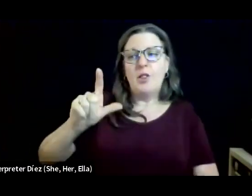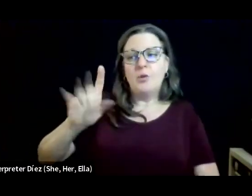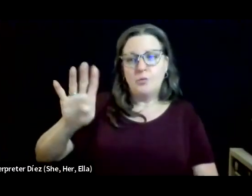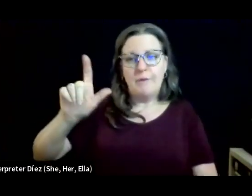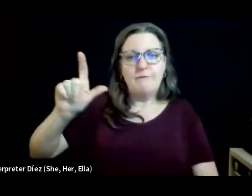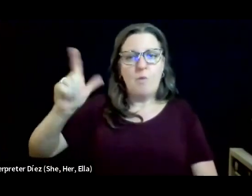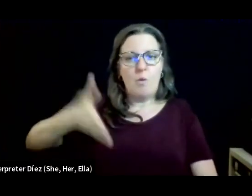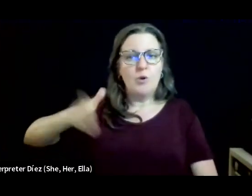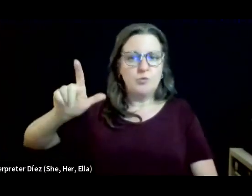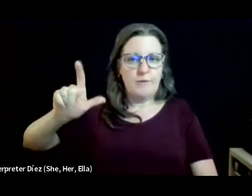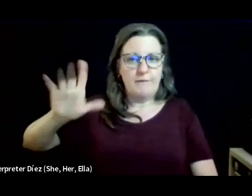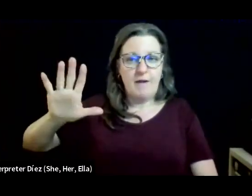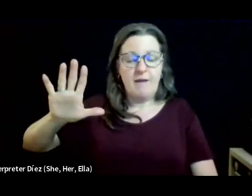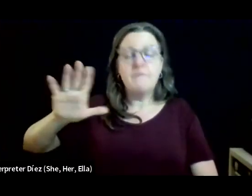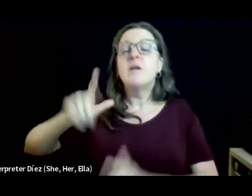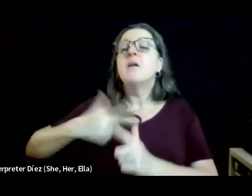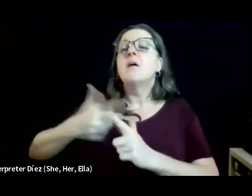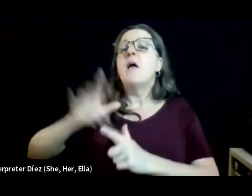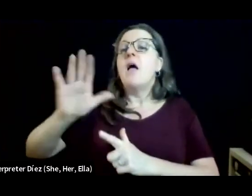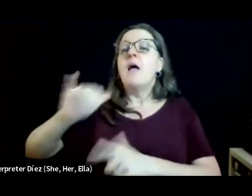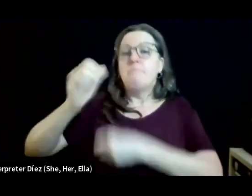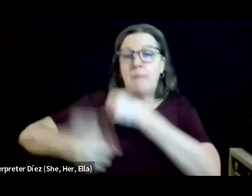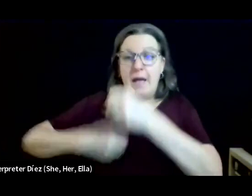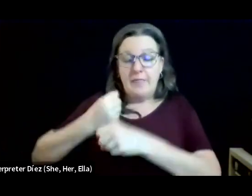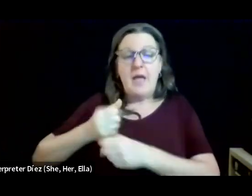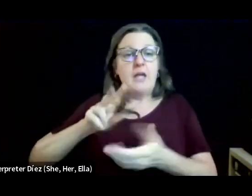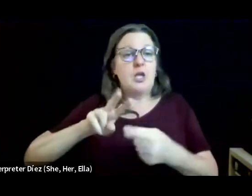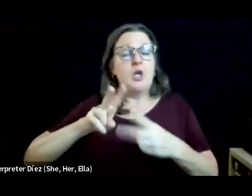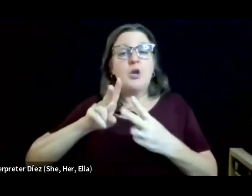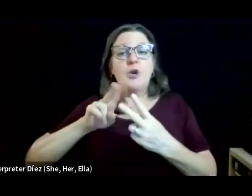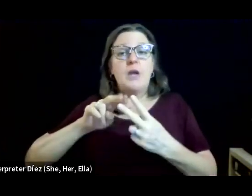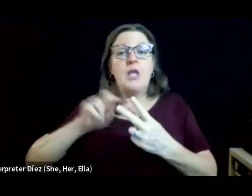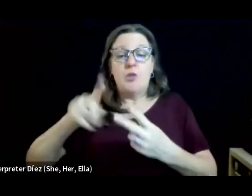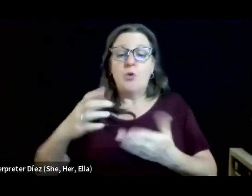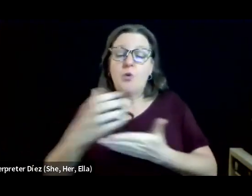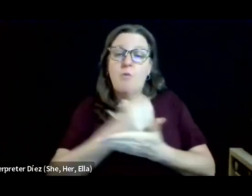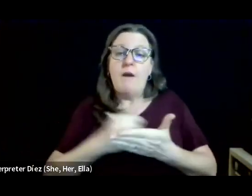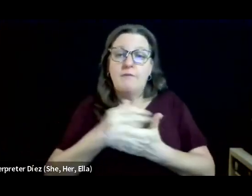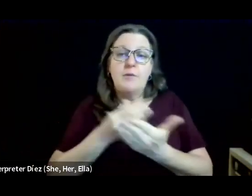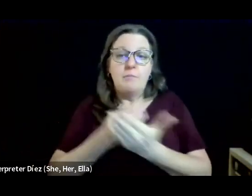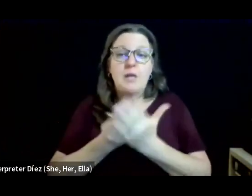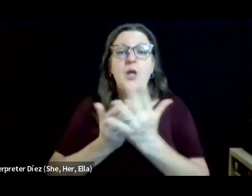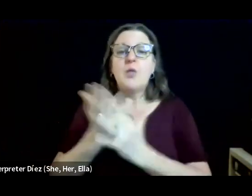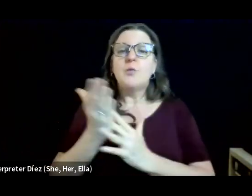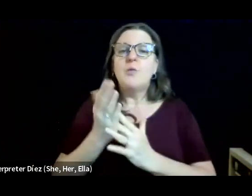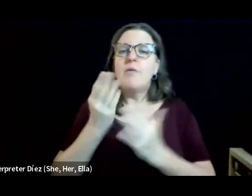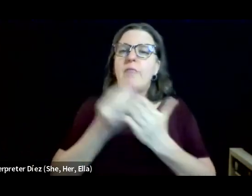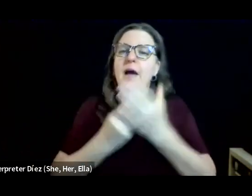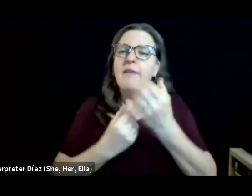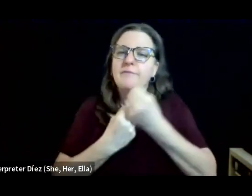generating revenue through the funding formula, or you're just going to stay